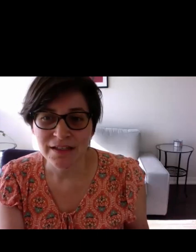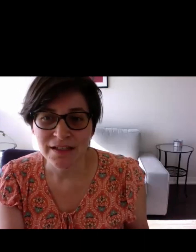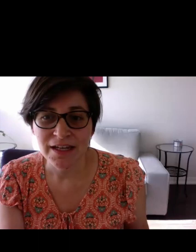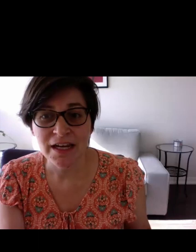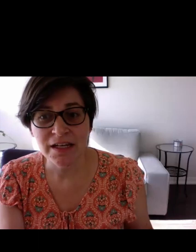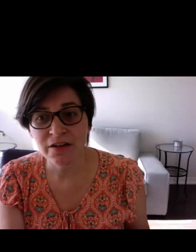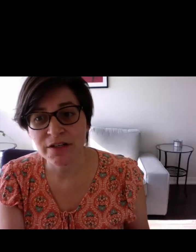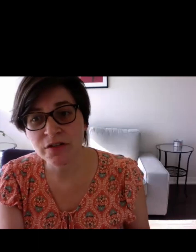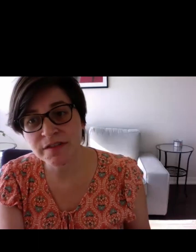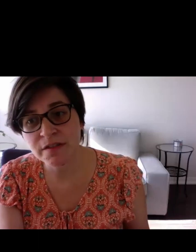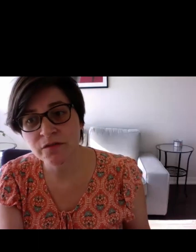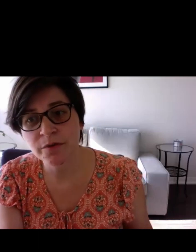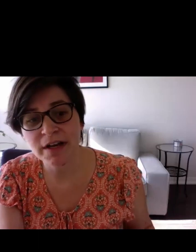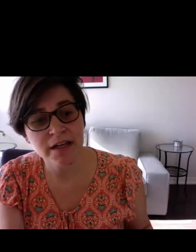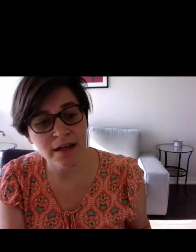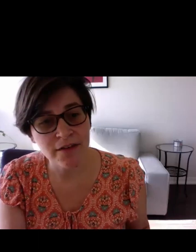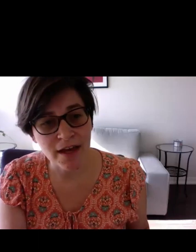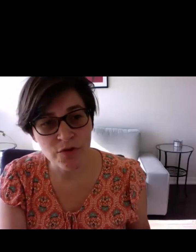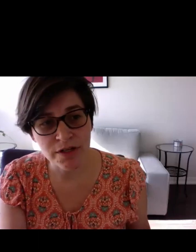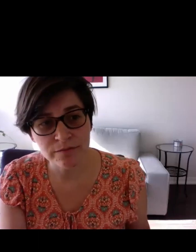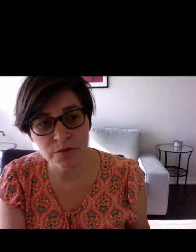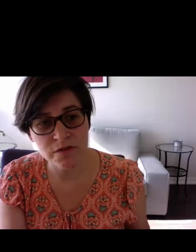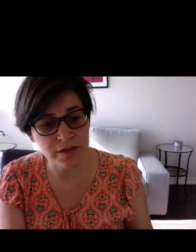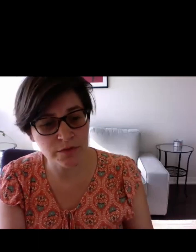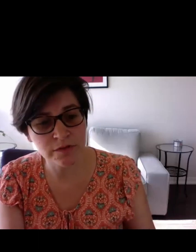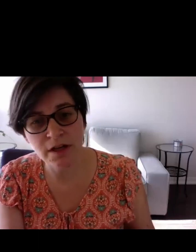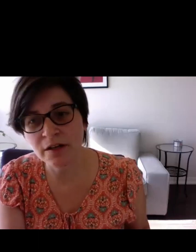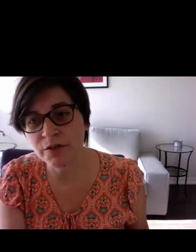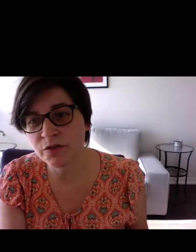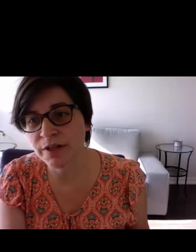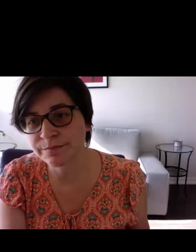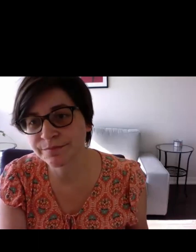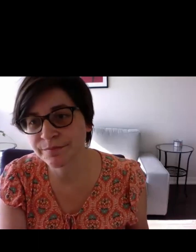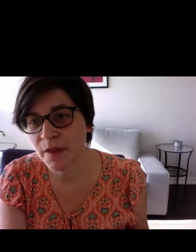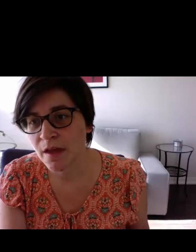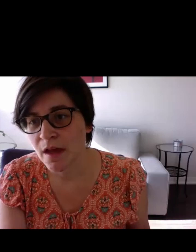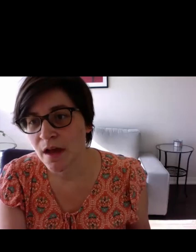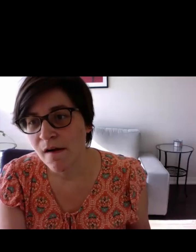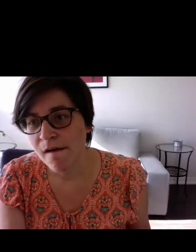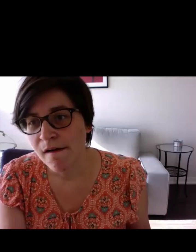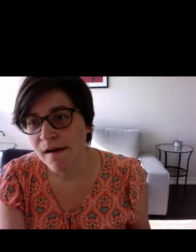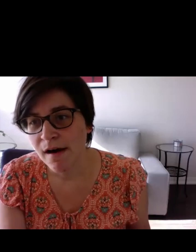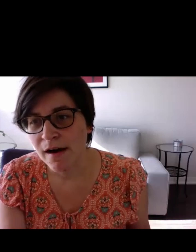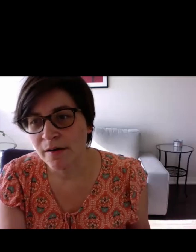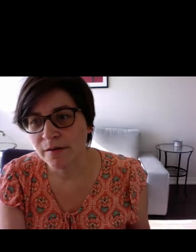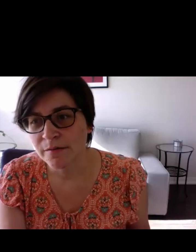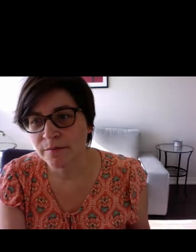and the Canadian Hearing Services for providing live captioning, which is available on your